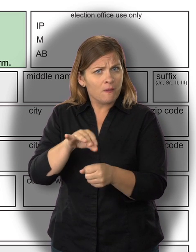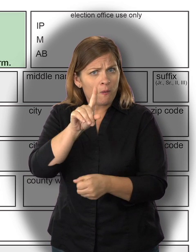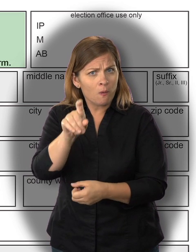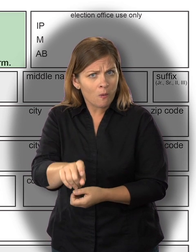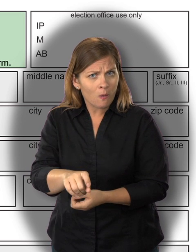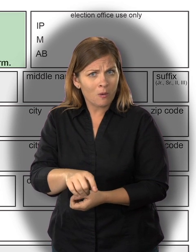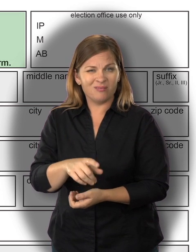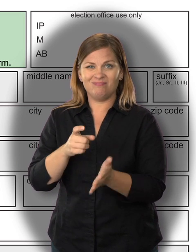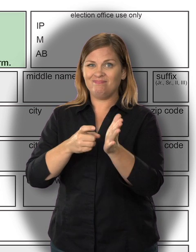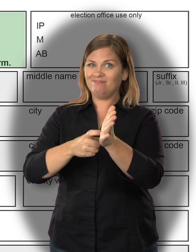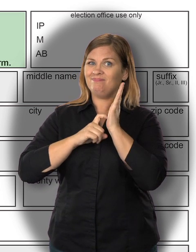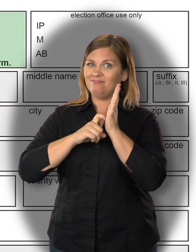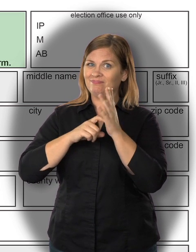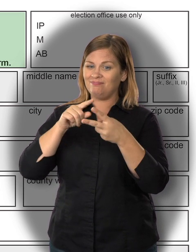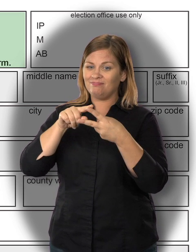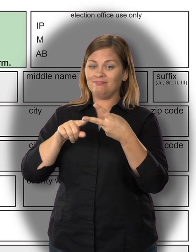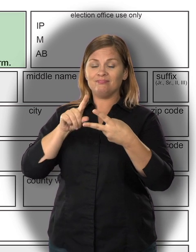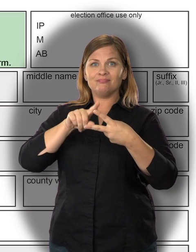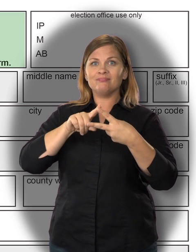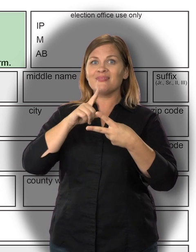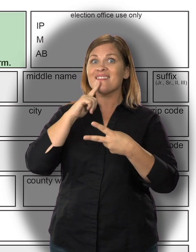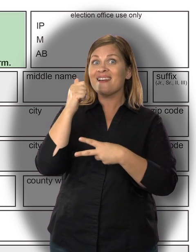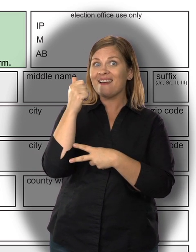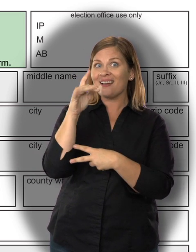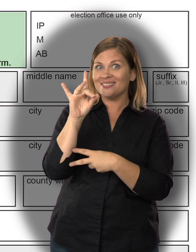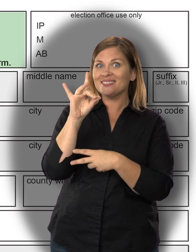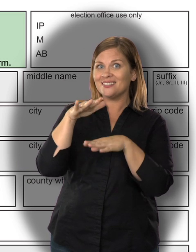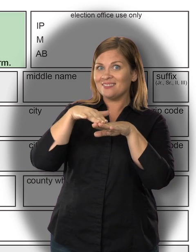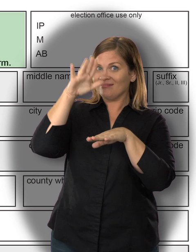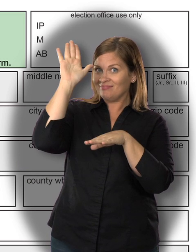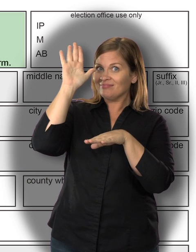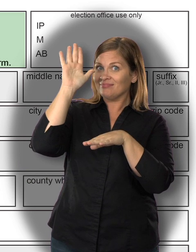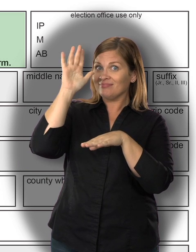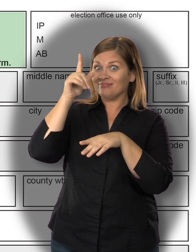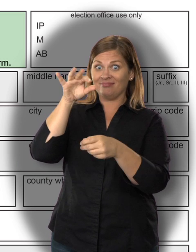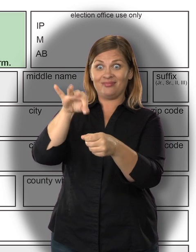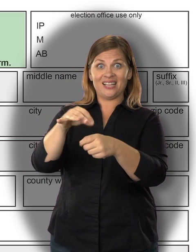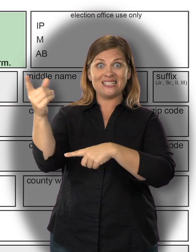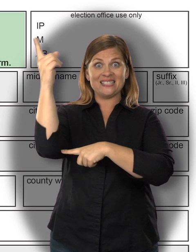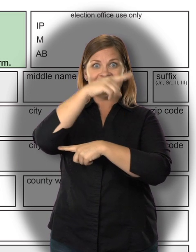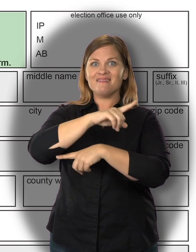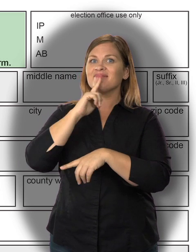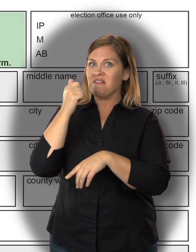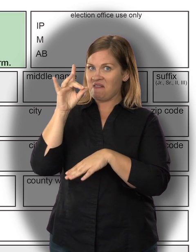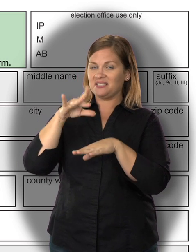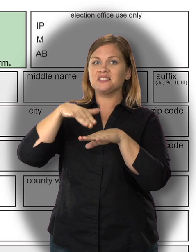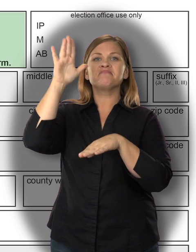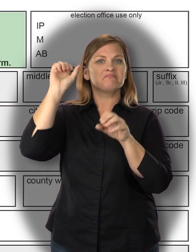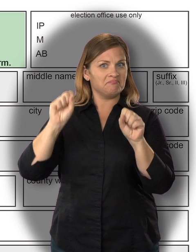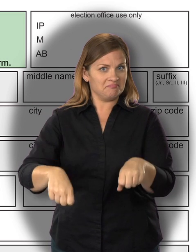whether you are a U.S. citizen and 18 years or older. If you answer "no" to either question,